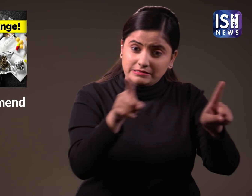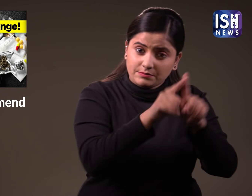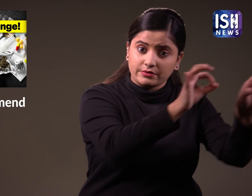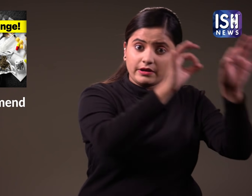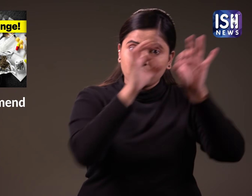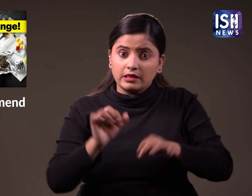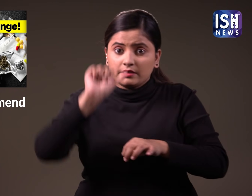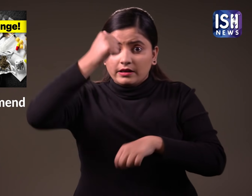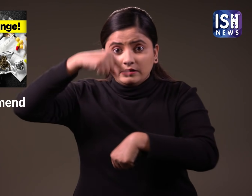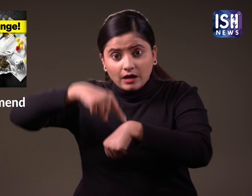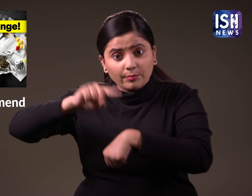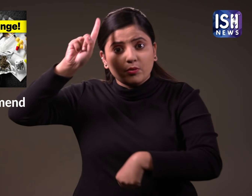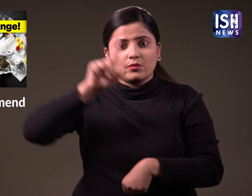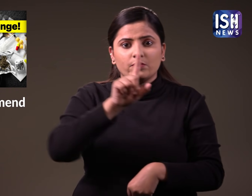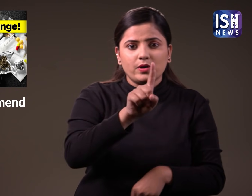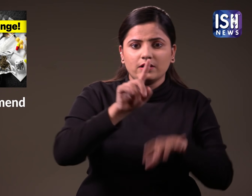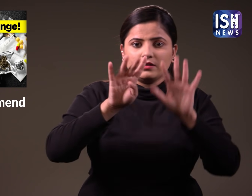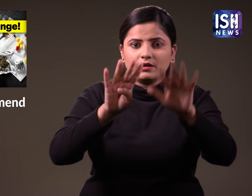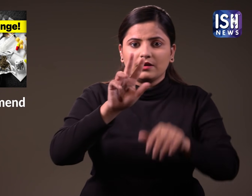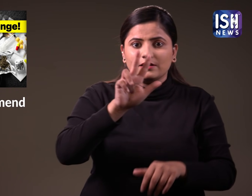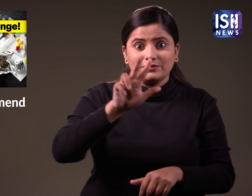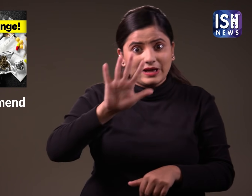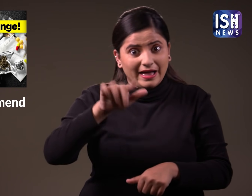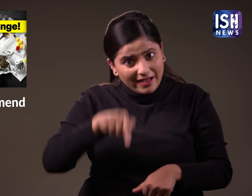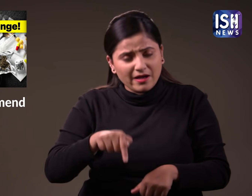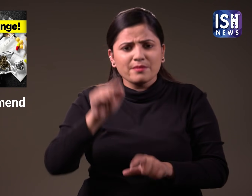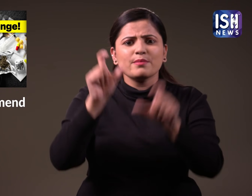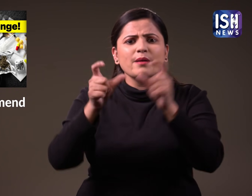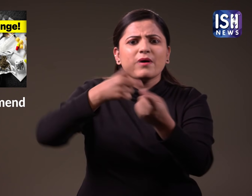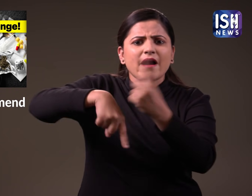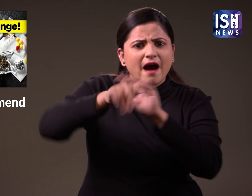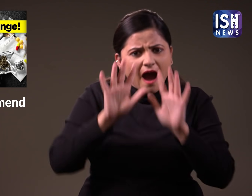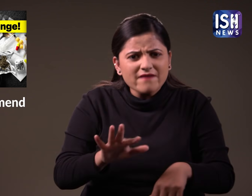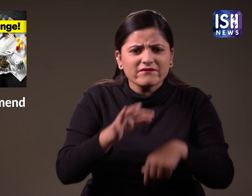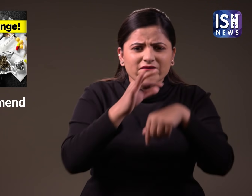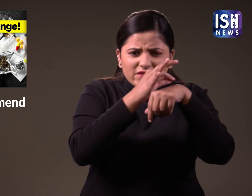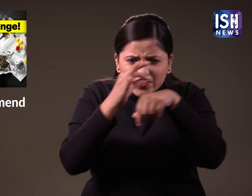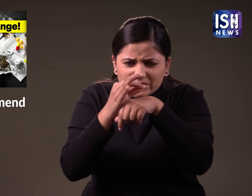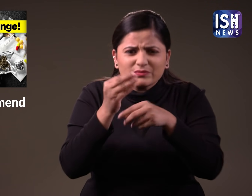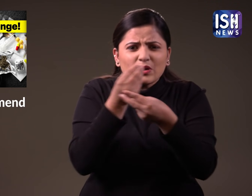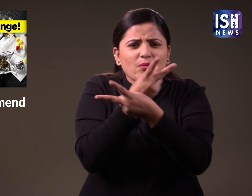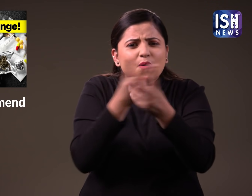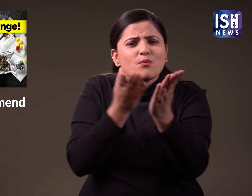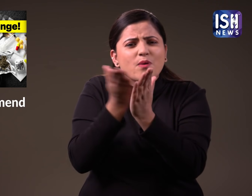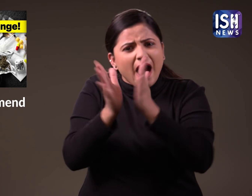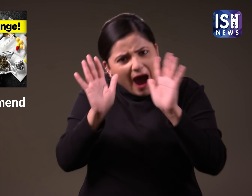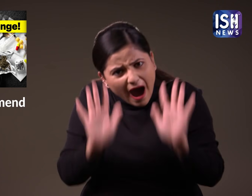During the same time in 1985, people in India were also consuming drugs.